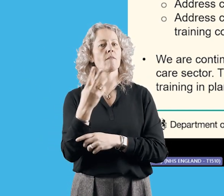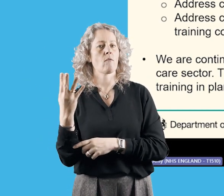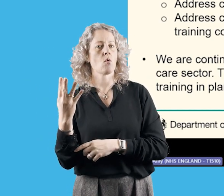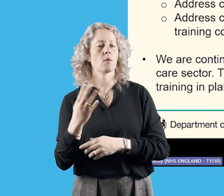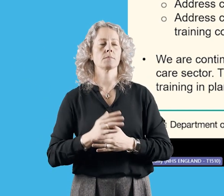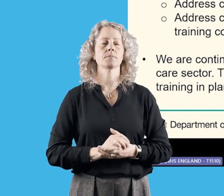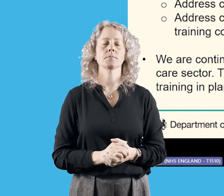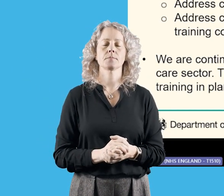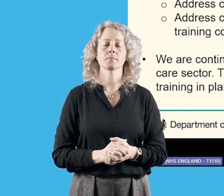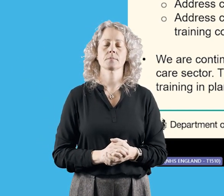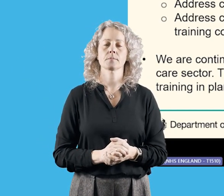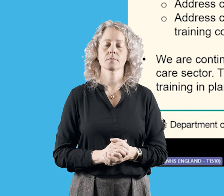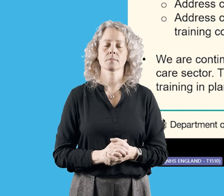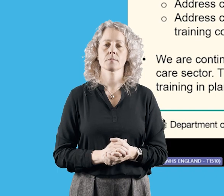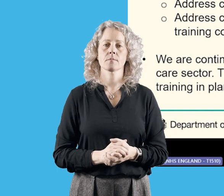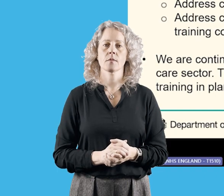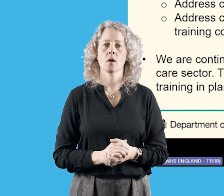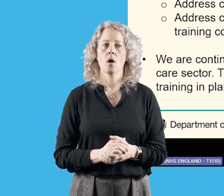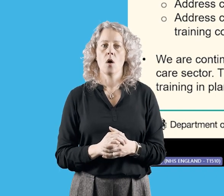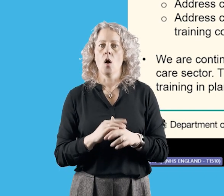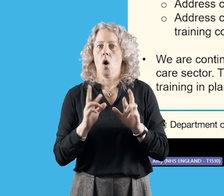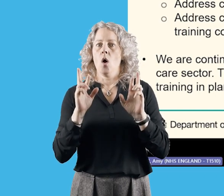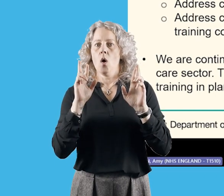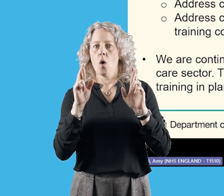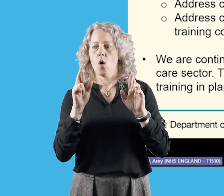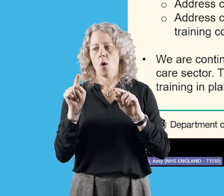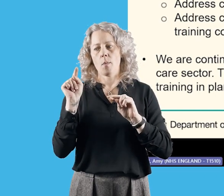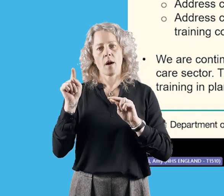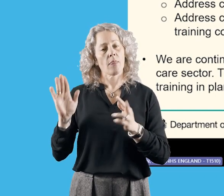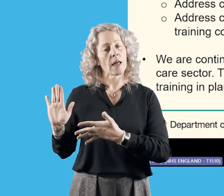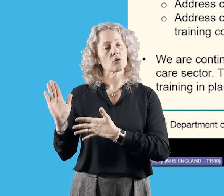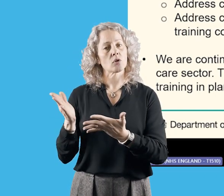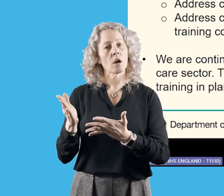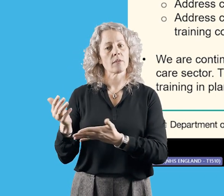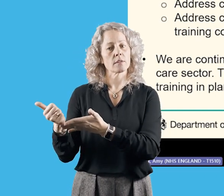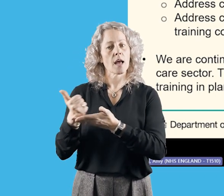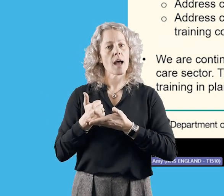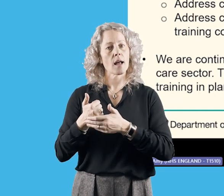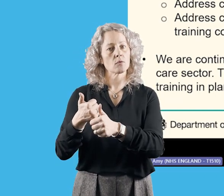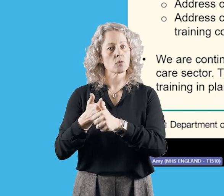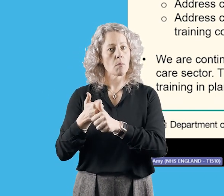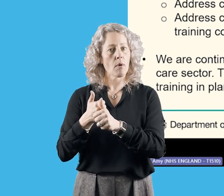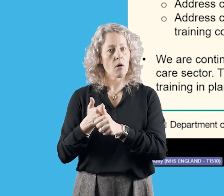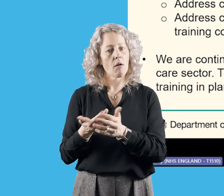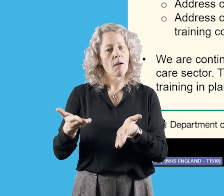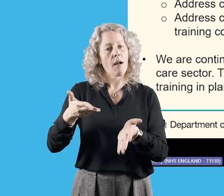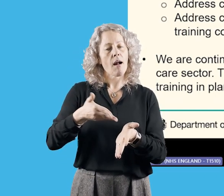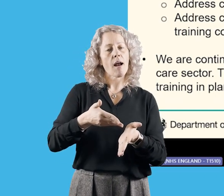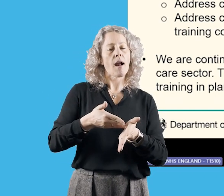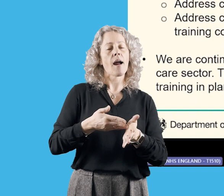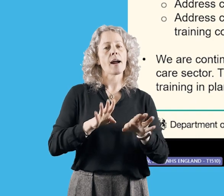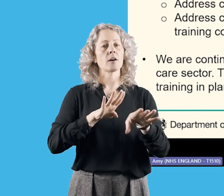We are hoping that this service will help to support further training uptake within the adult social care sector, to address